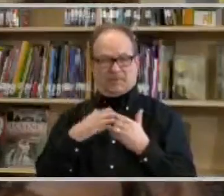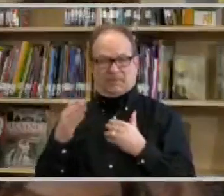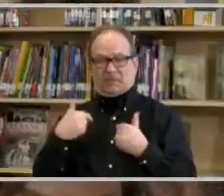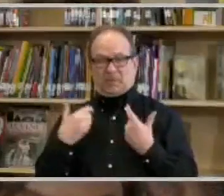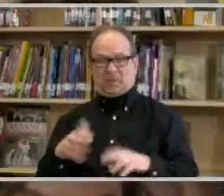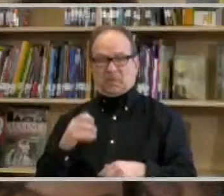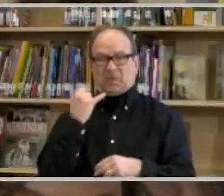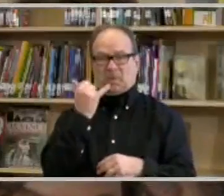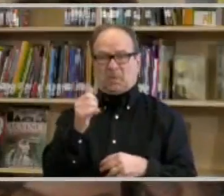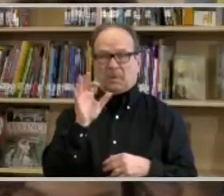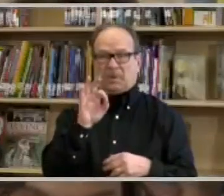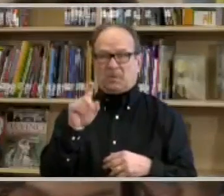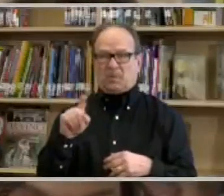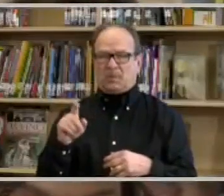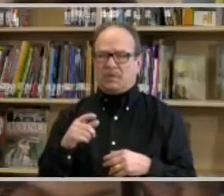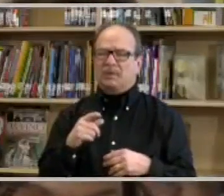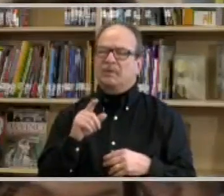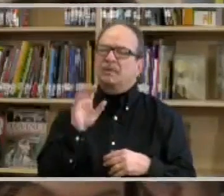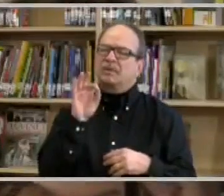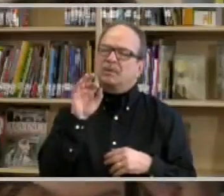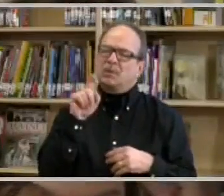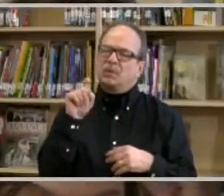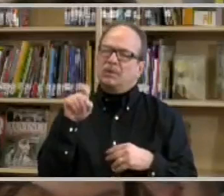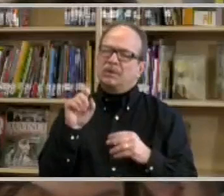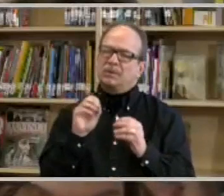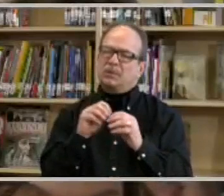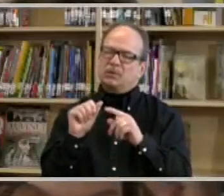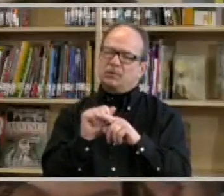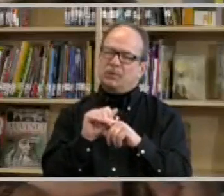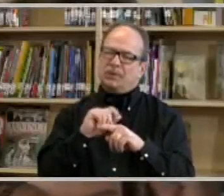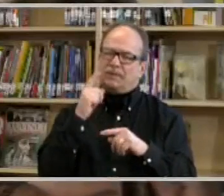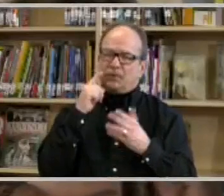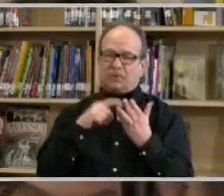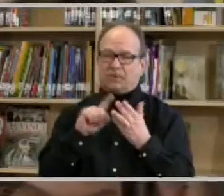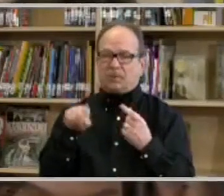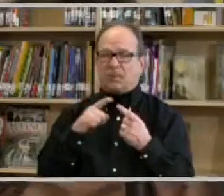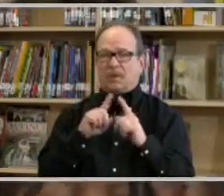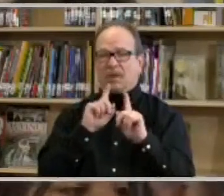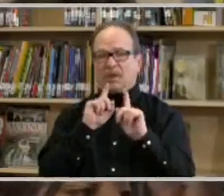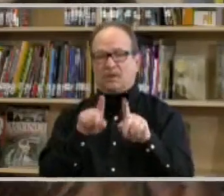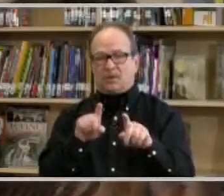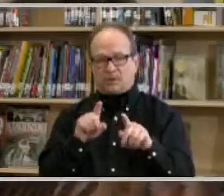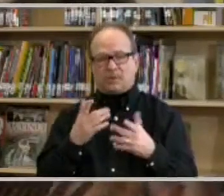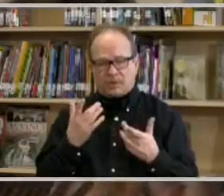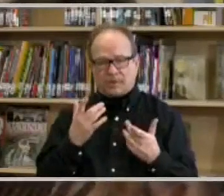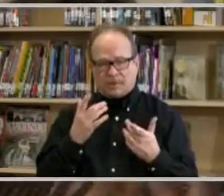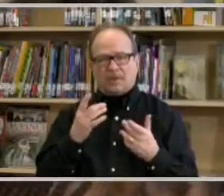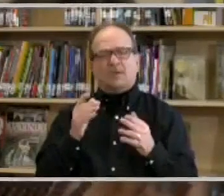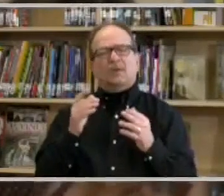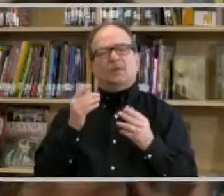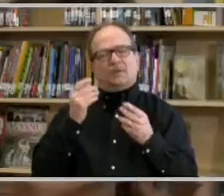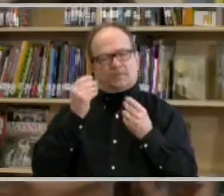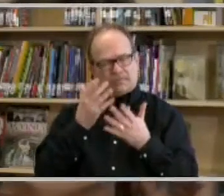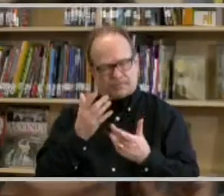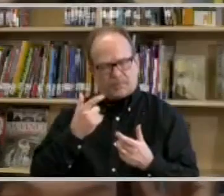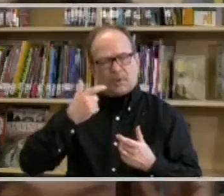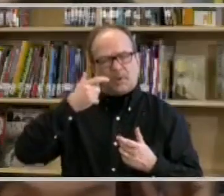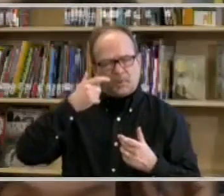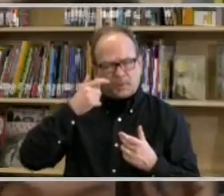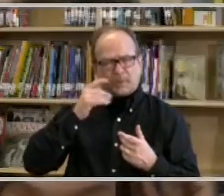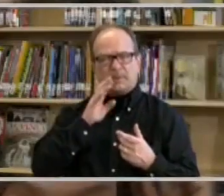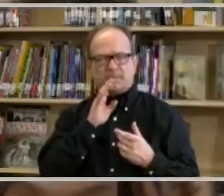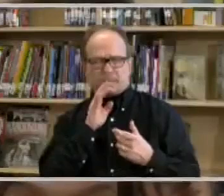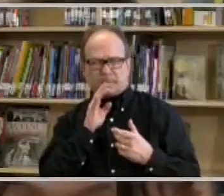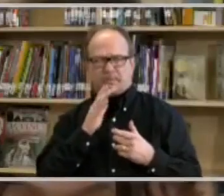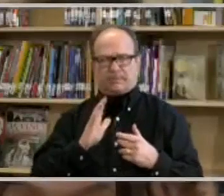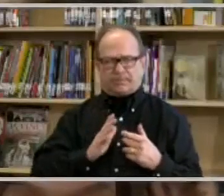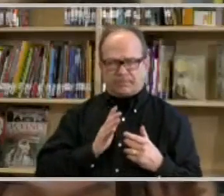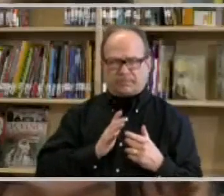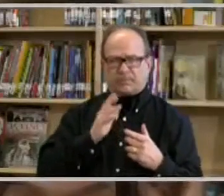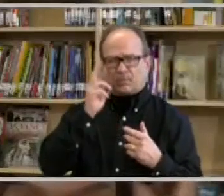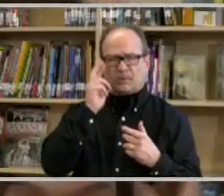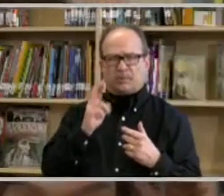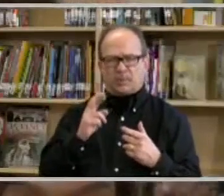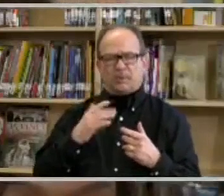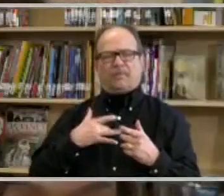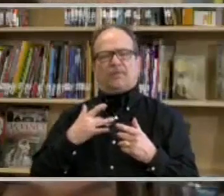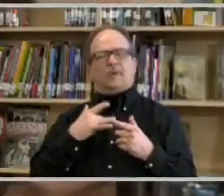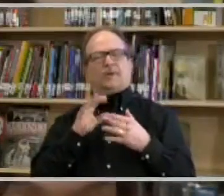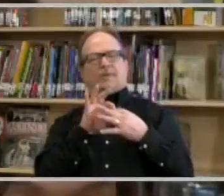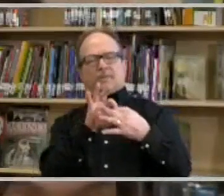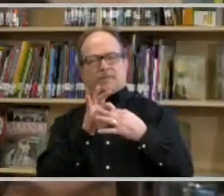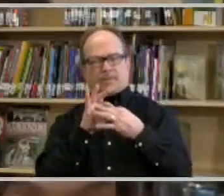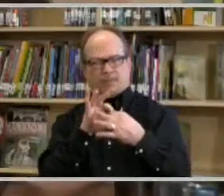9-1-1, SO I THINK 9-1-1 CALLS